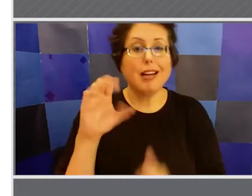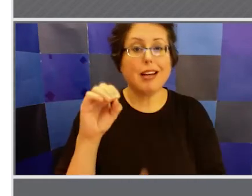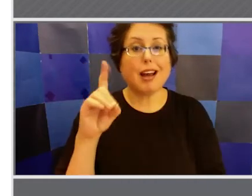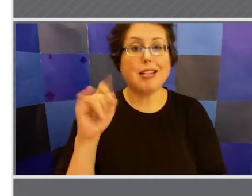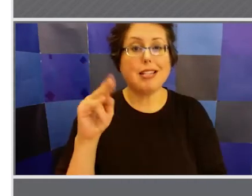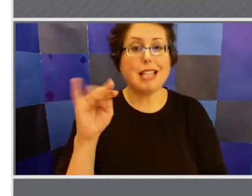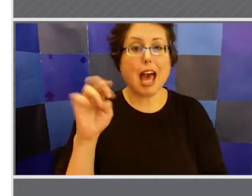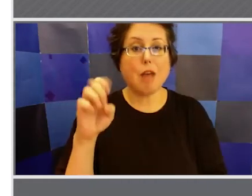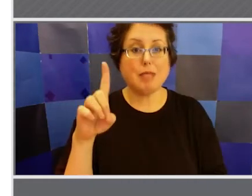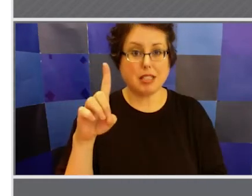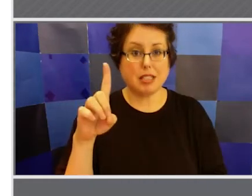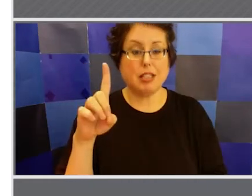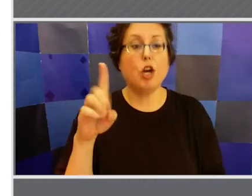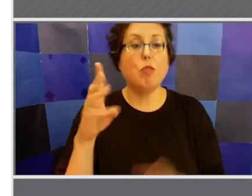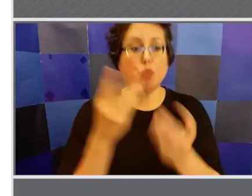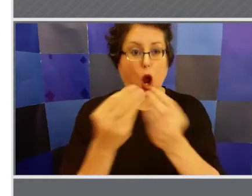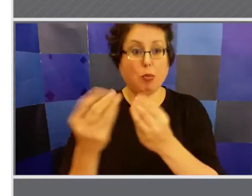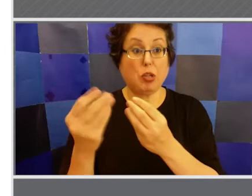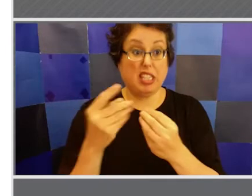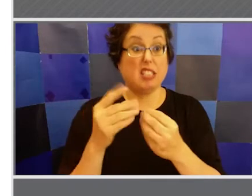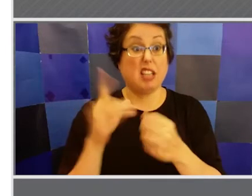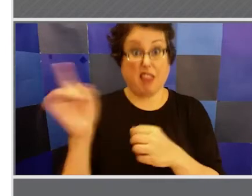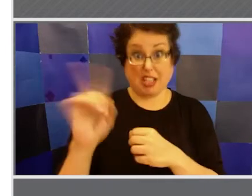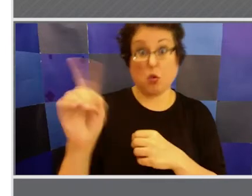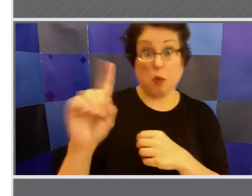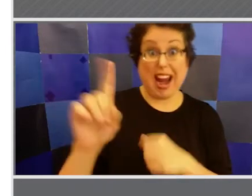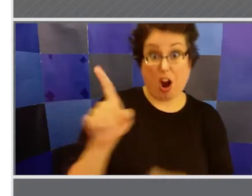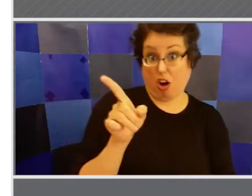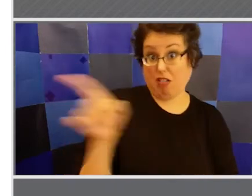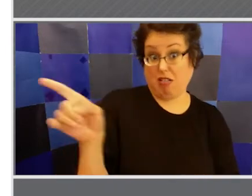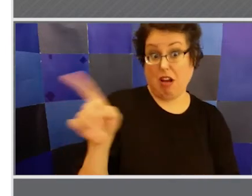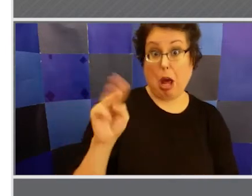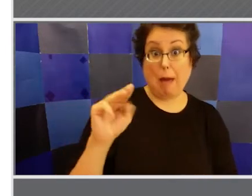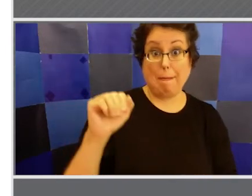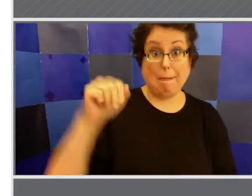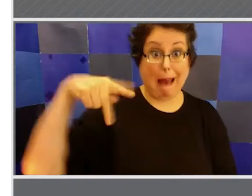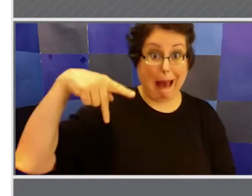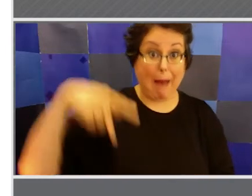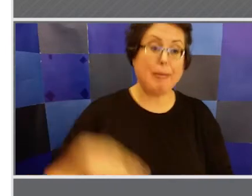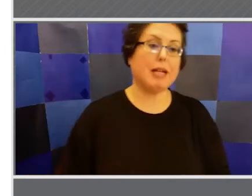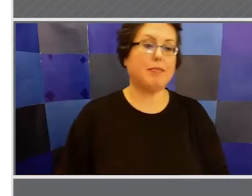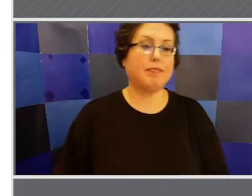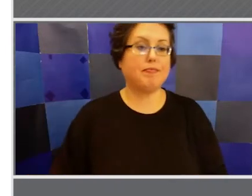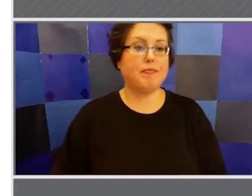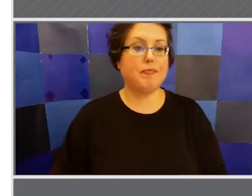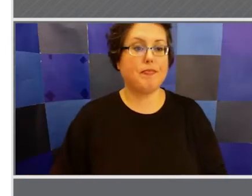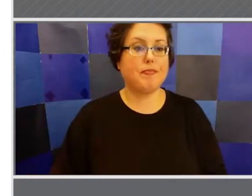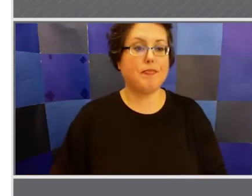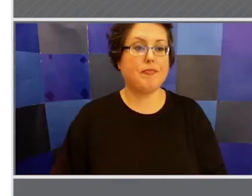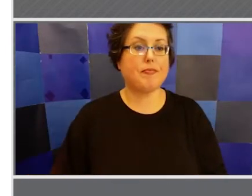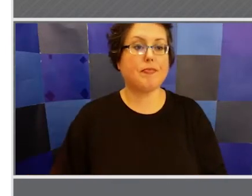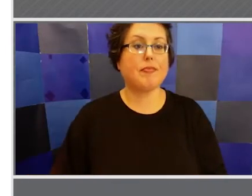you can see spatially where those condemned structures are located in the system city by council district.